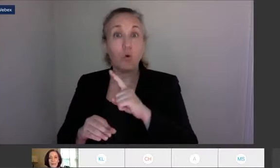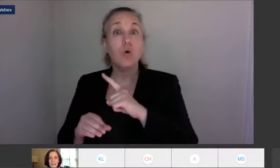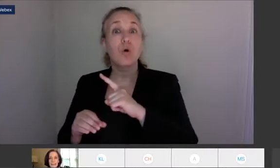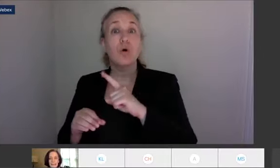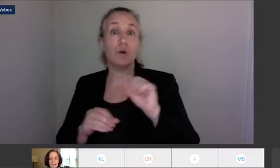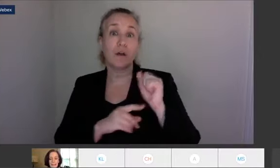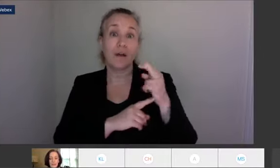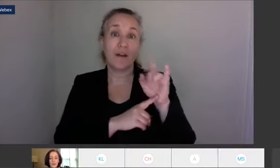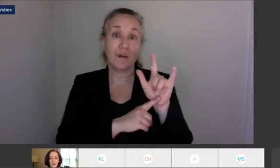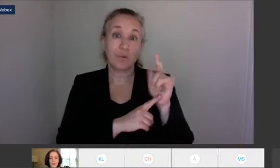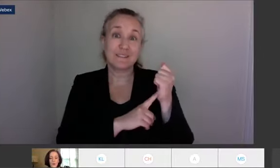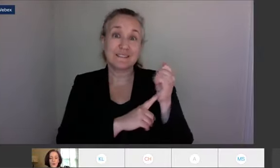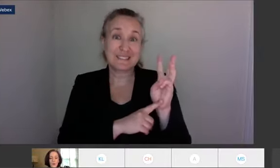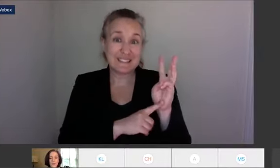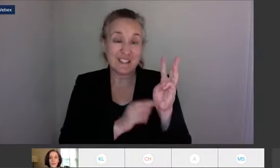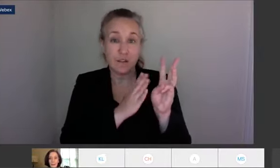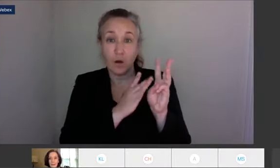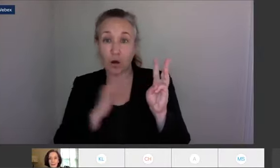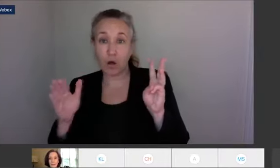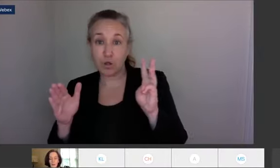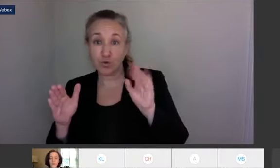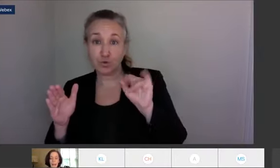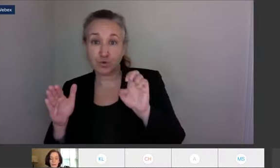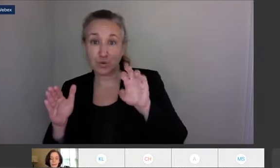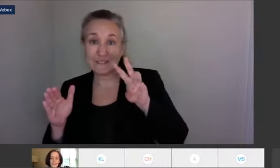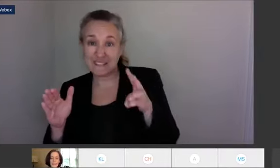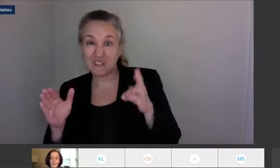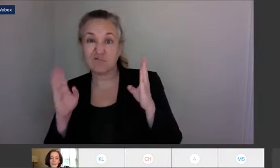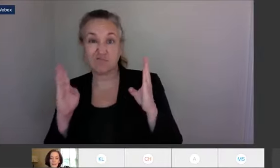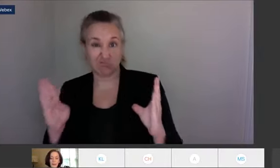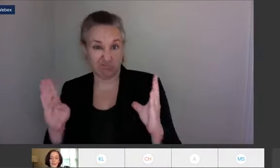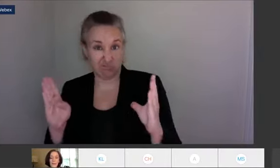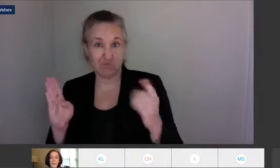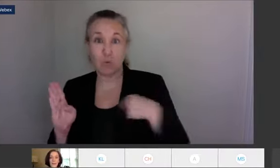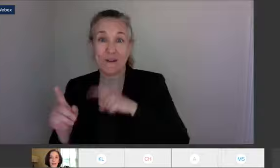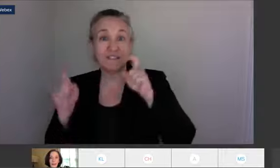the 16th to June the sixth we've now tested eight thousand nine